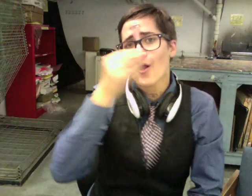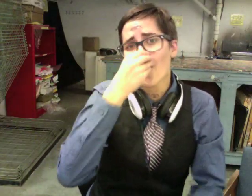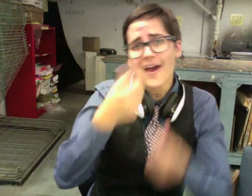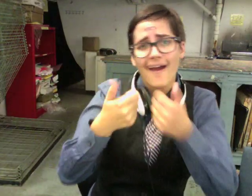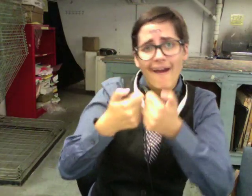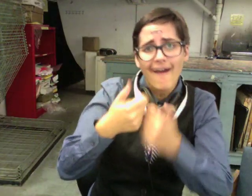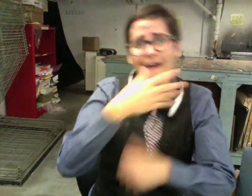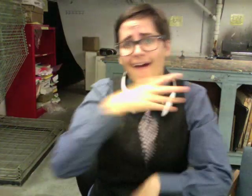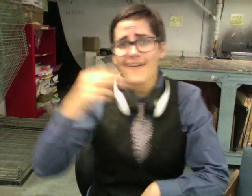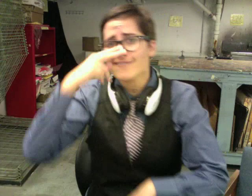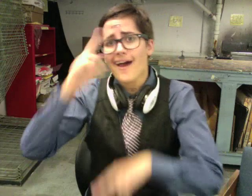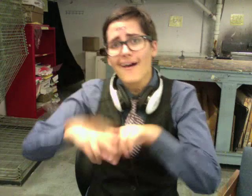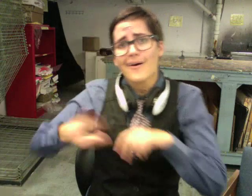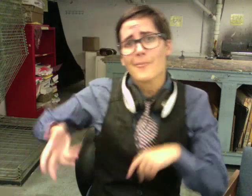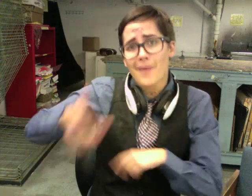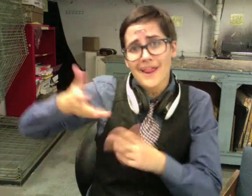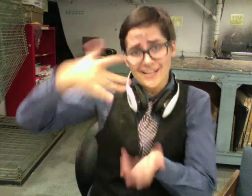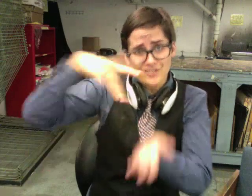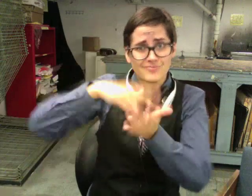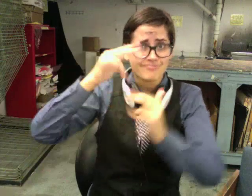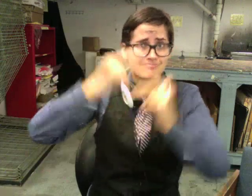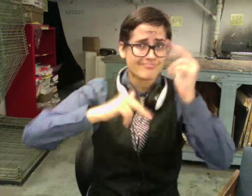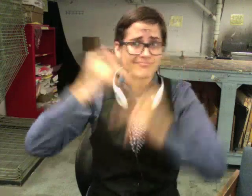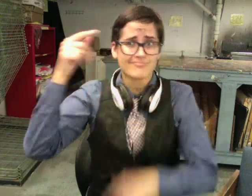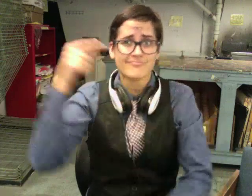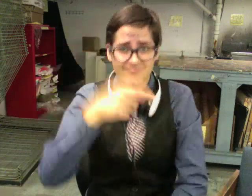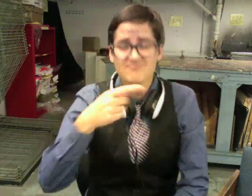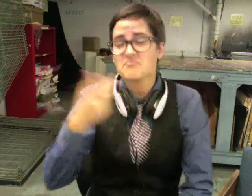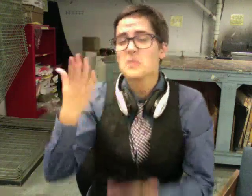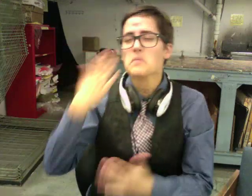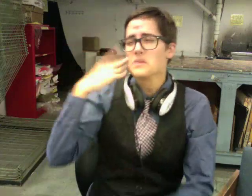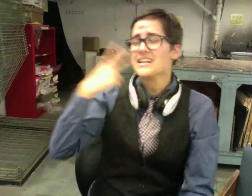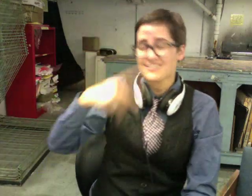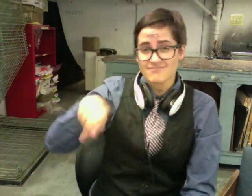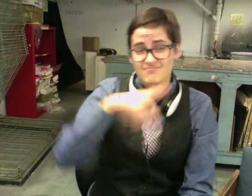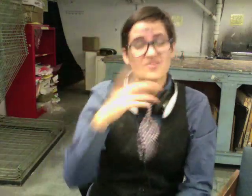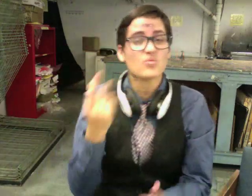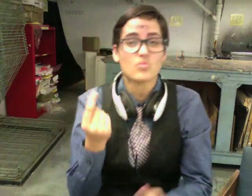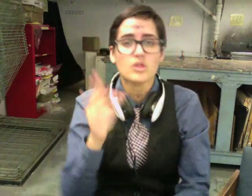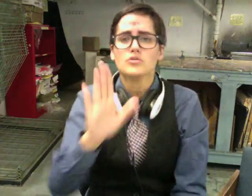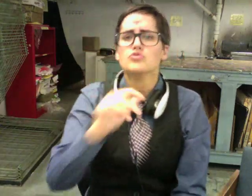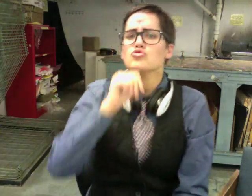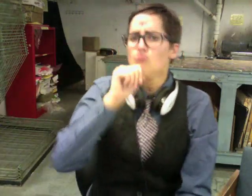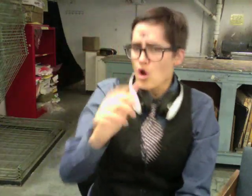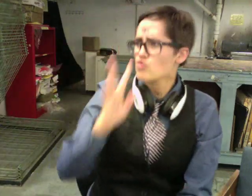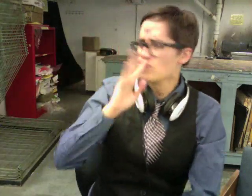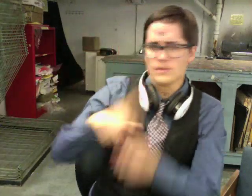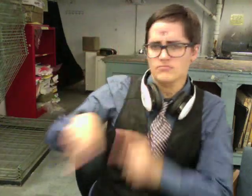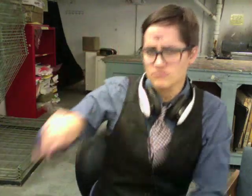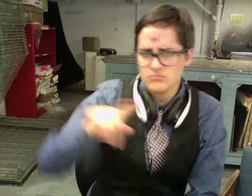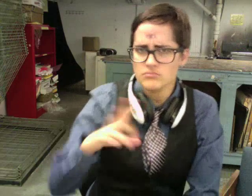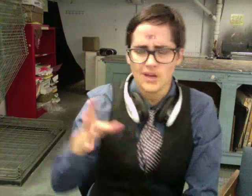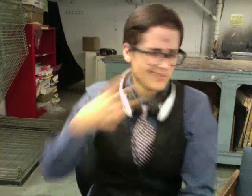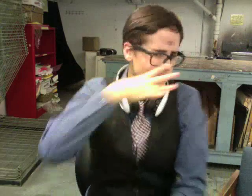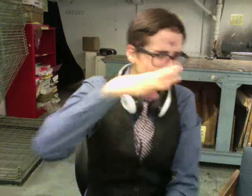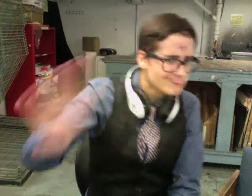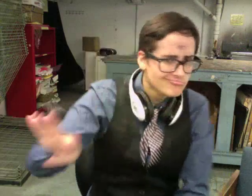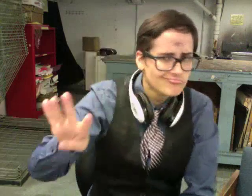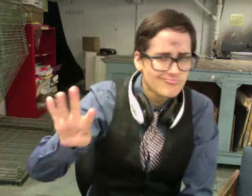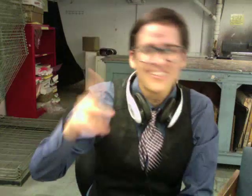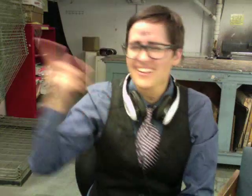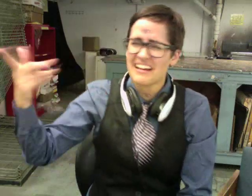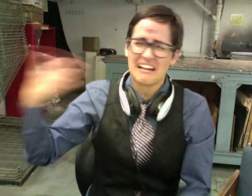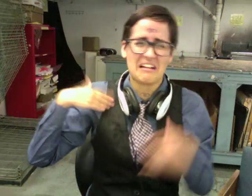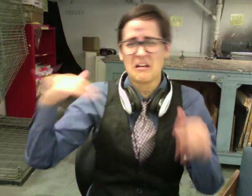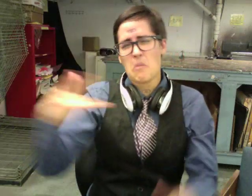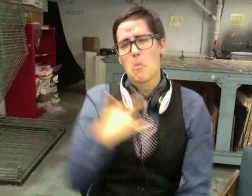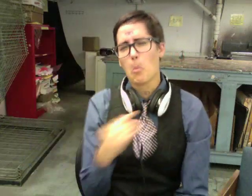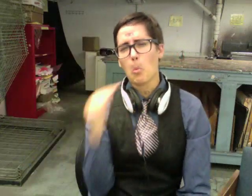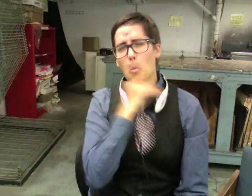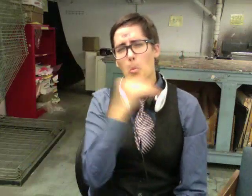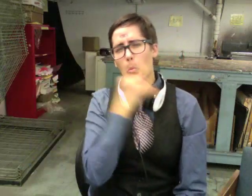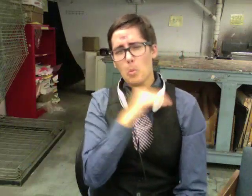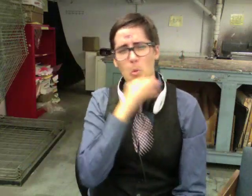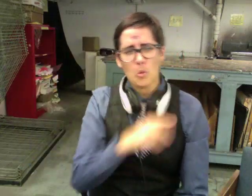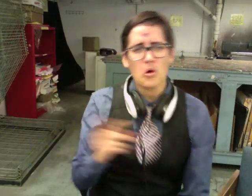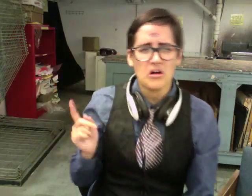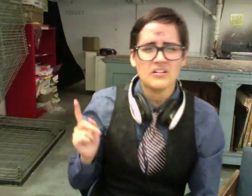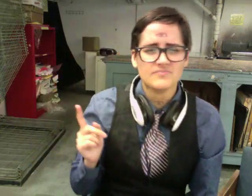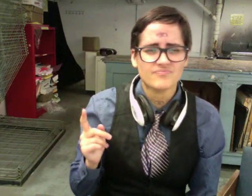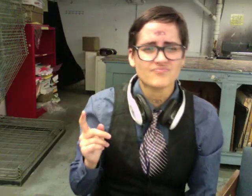Bowling Alley and Fun Complex. They only tell lies, and do not exist. Report all angel sightings